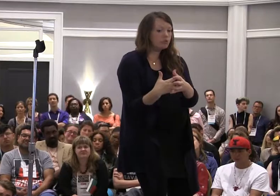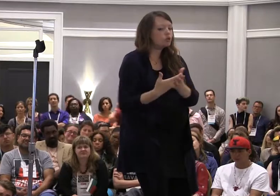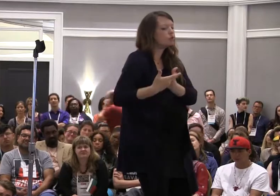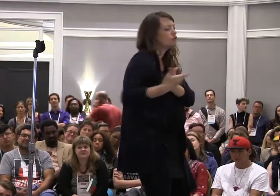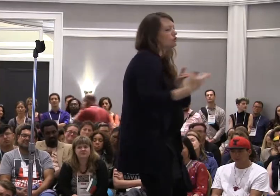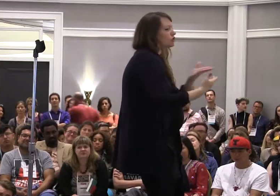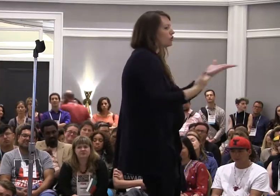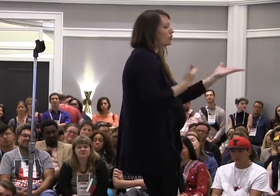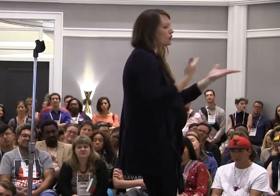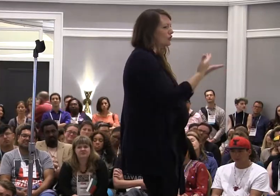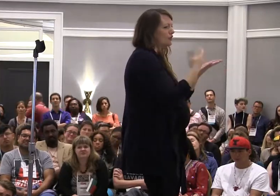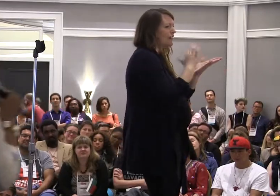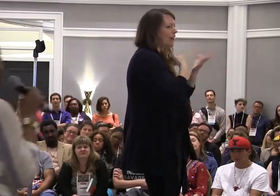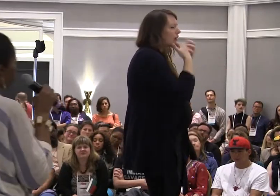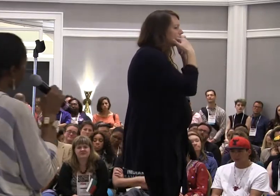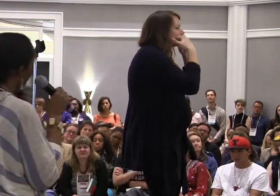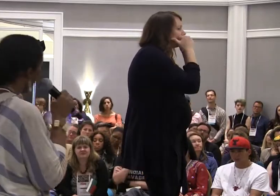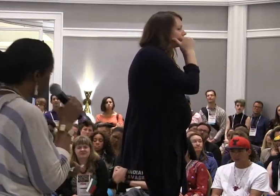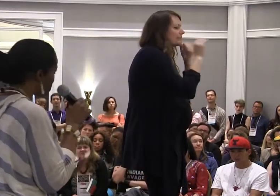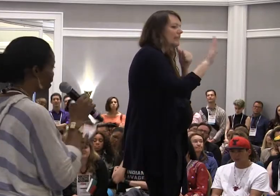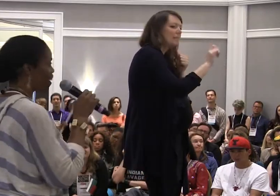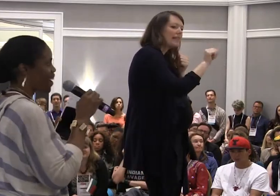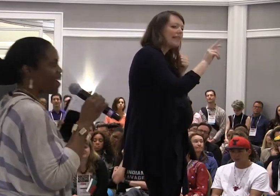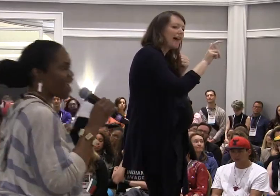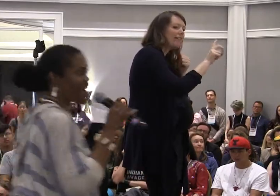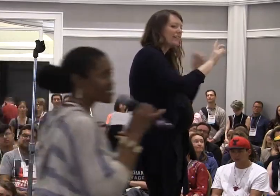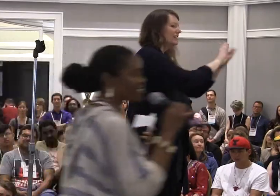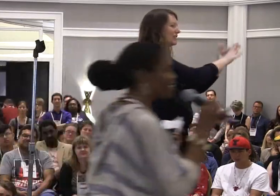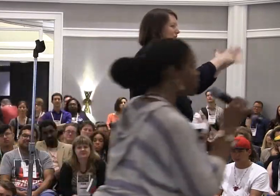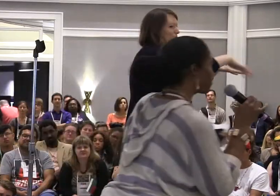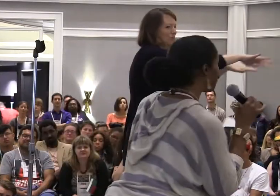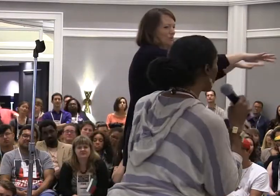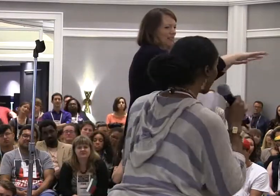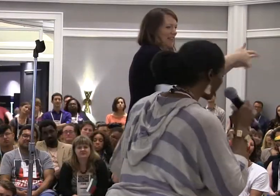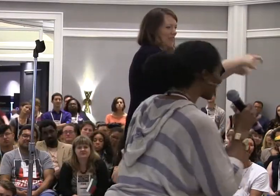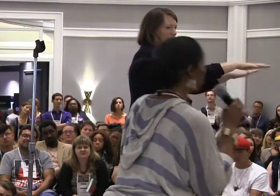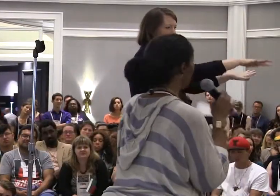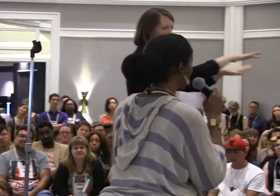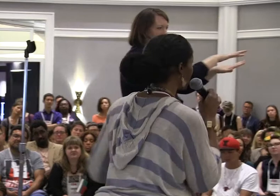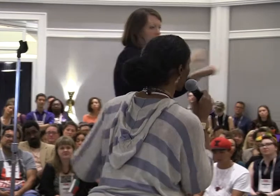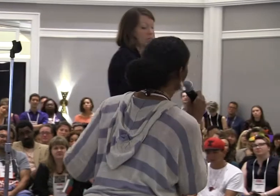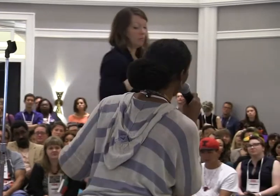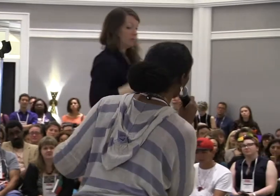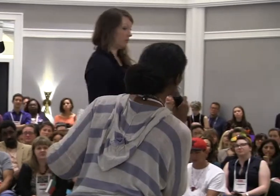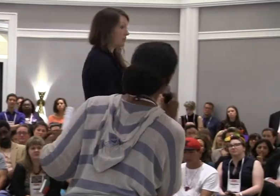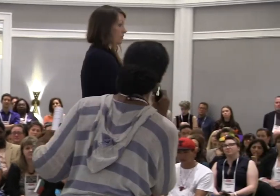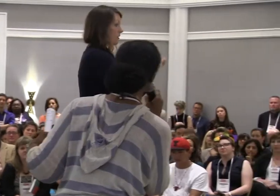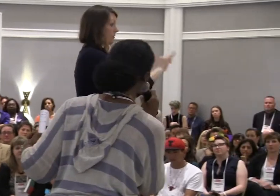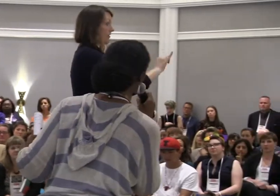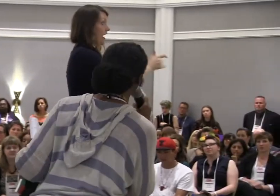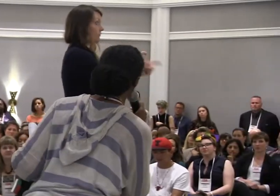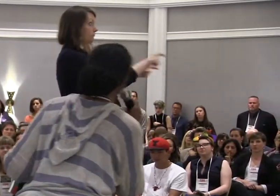Because when we show up at the big community space after our affinity spaces.